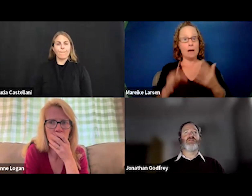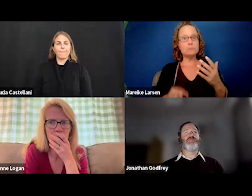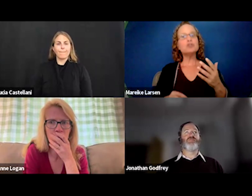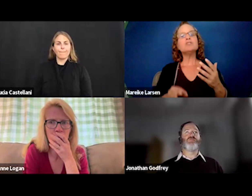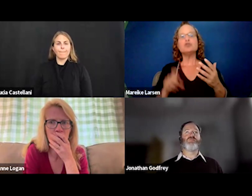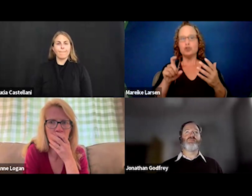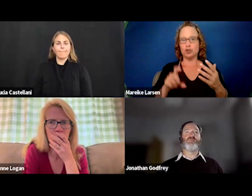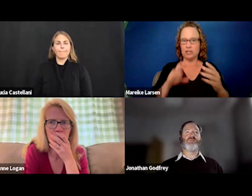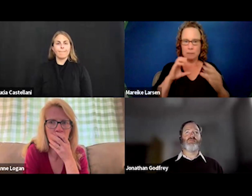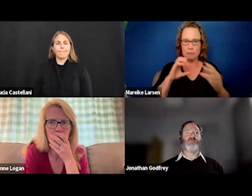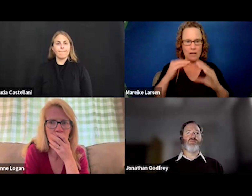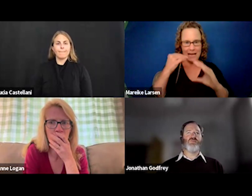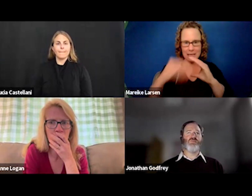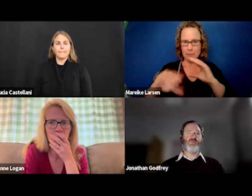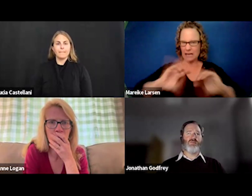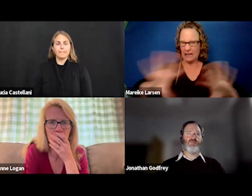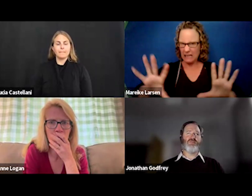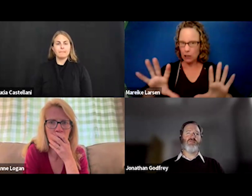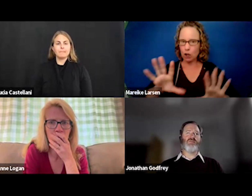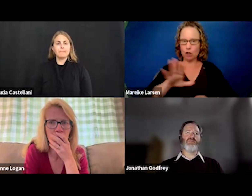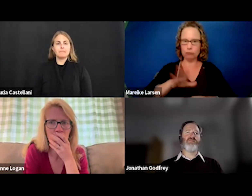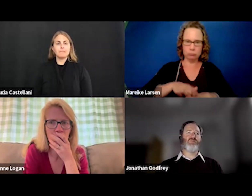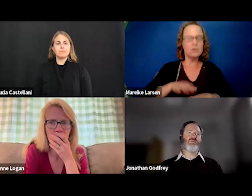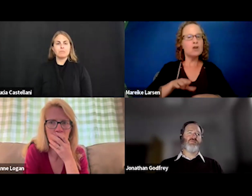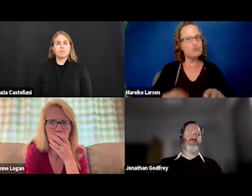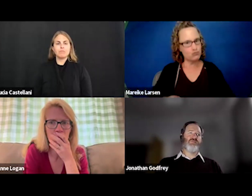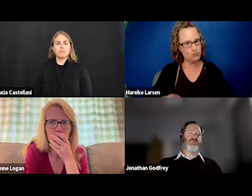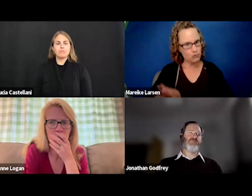So that-- ramps are very important for accessibility as well.